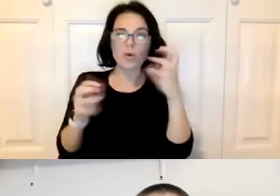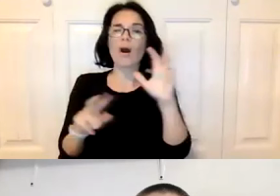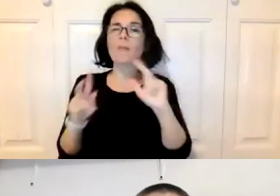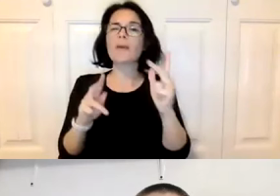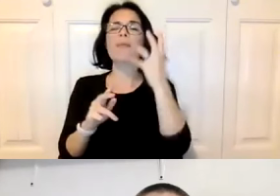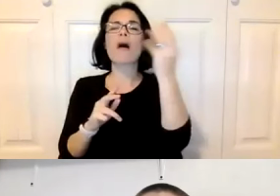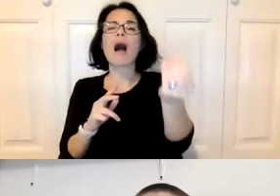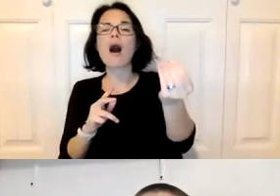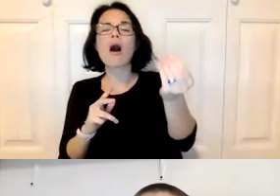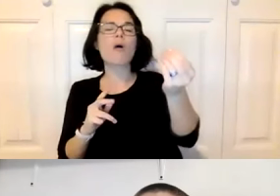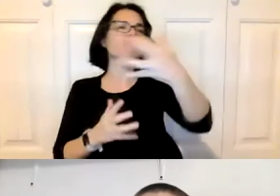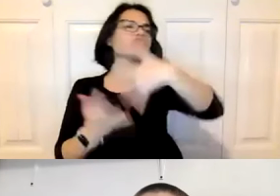That is also why